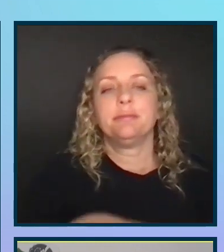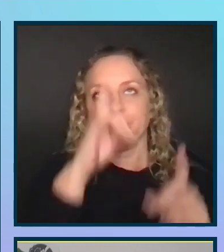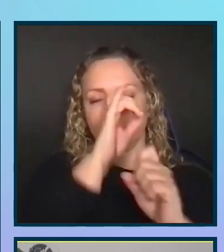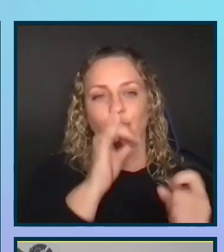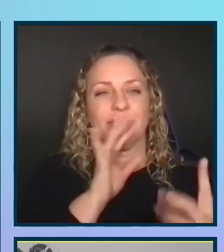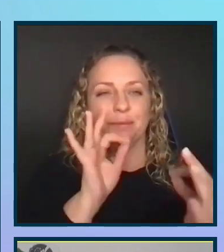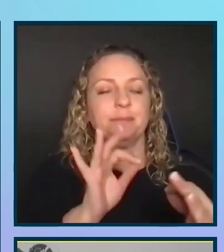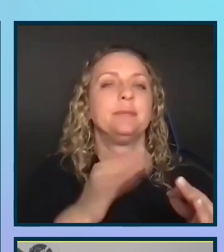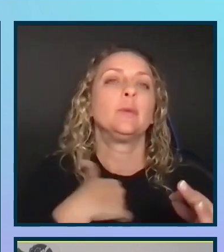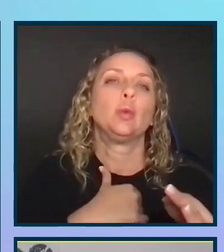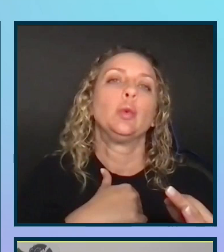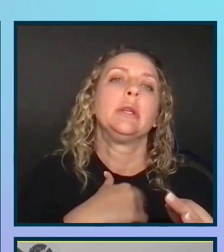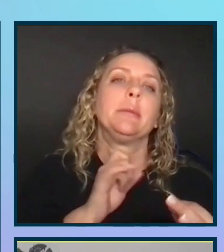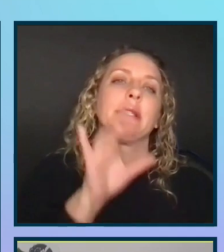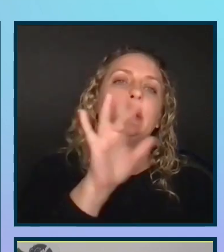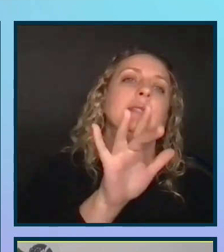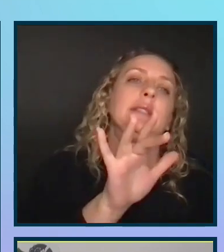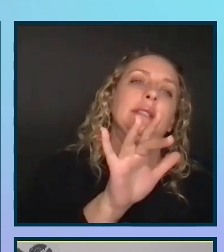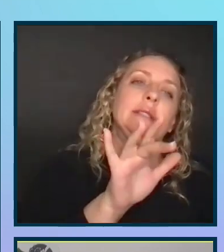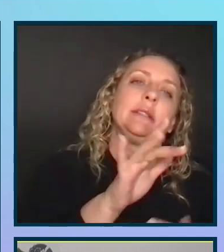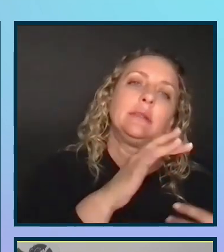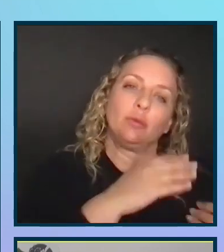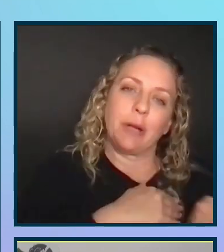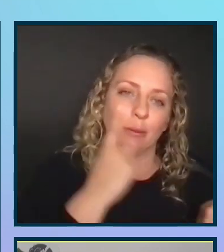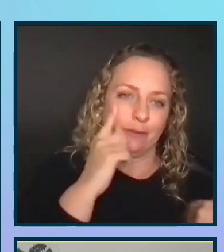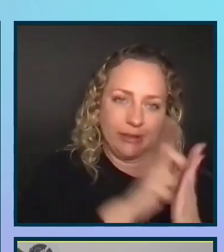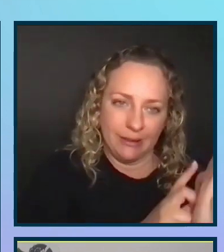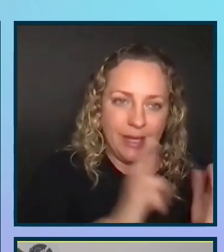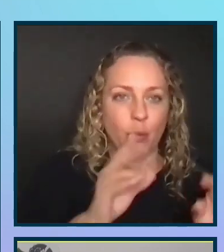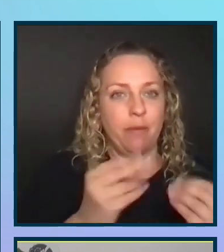we mostly work on responsible design and we provide a lot of guidelines already